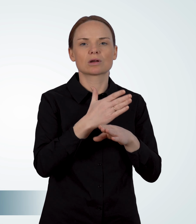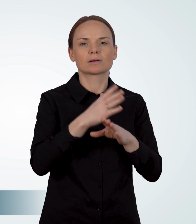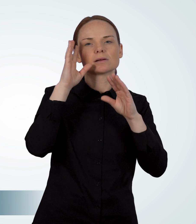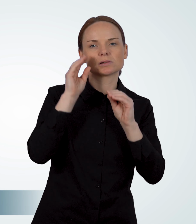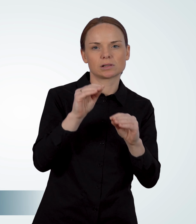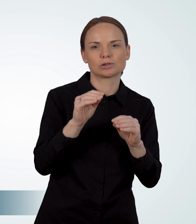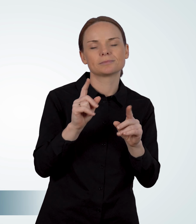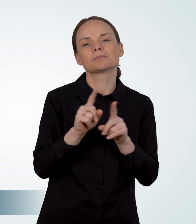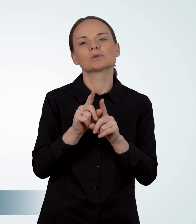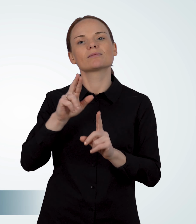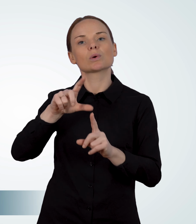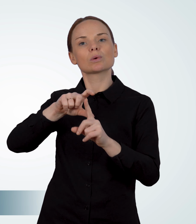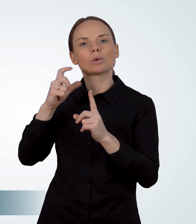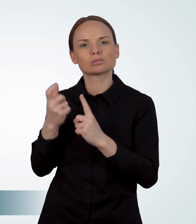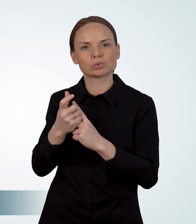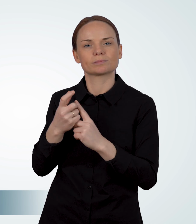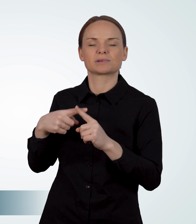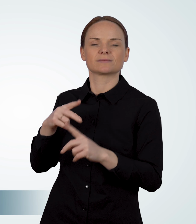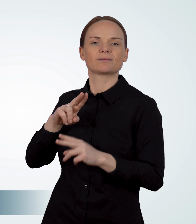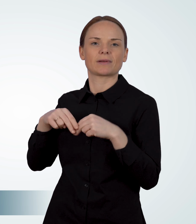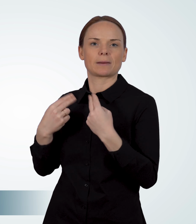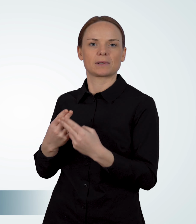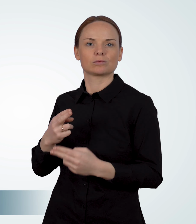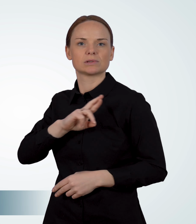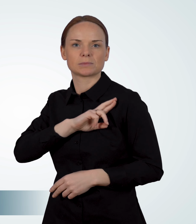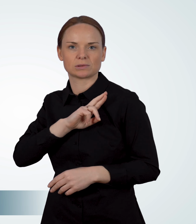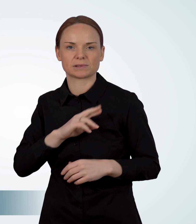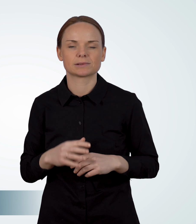and education services as well as for cultural and family responsibilities.